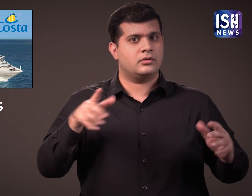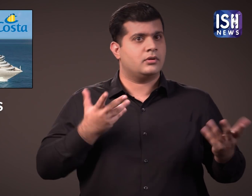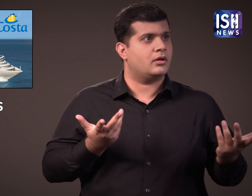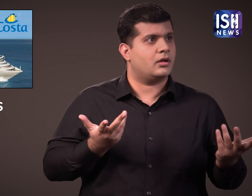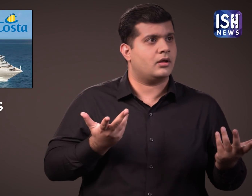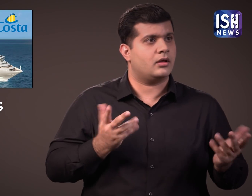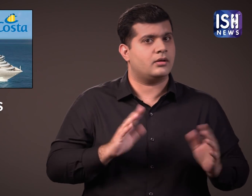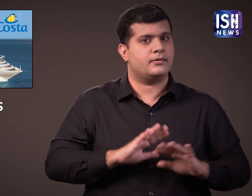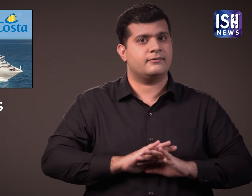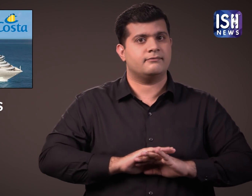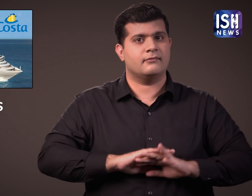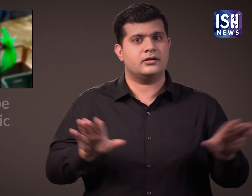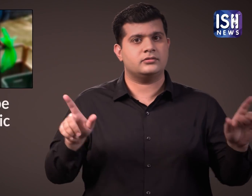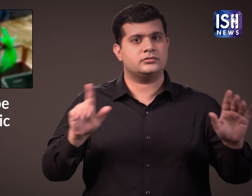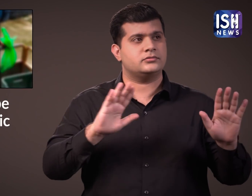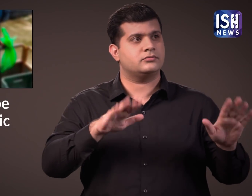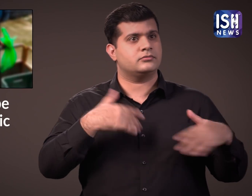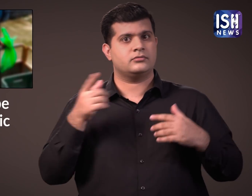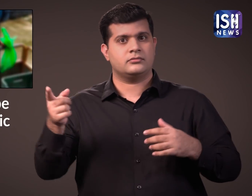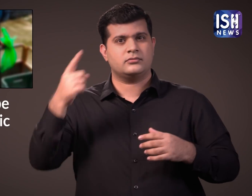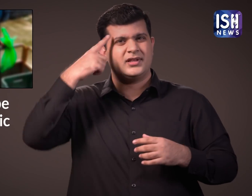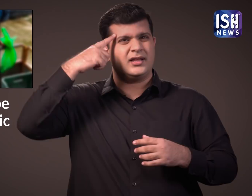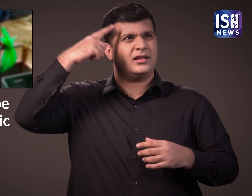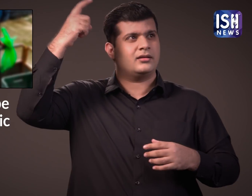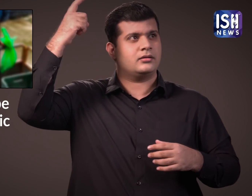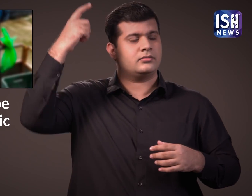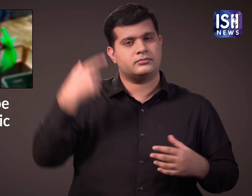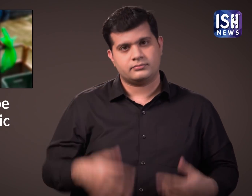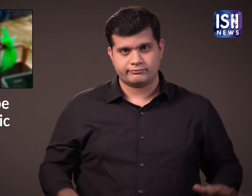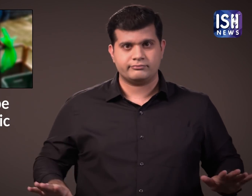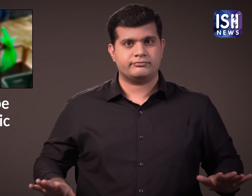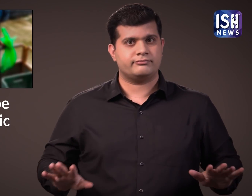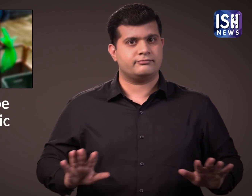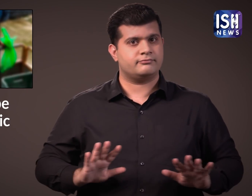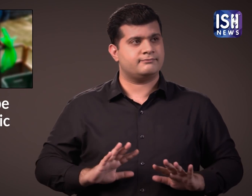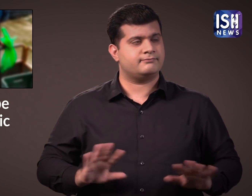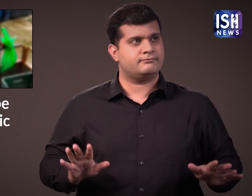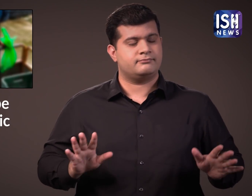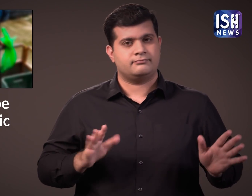His dreams were shattered.